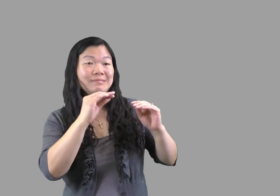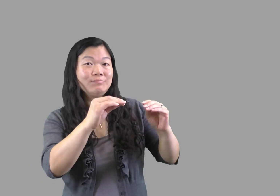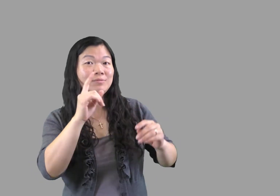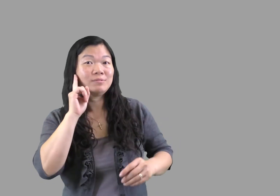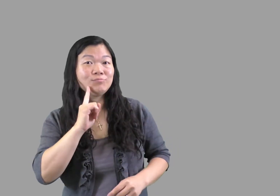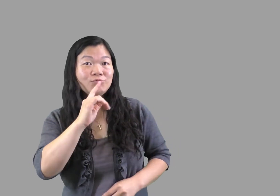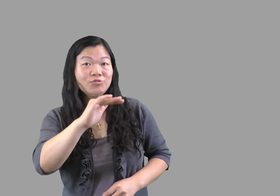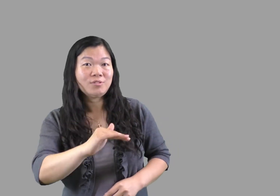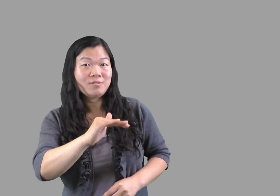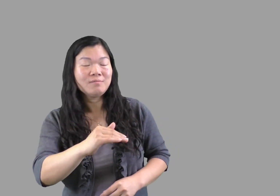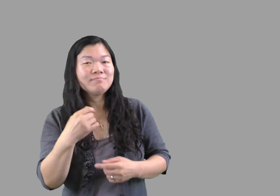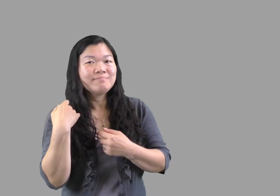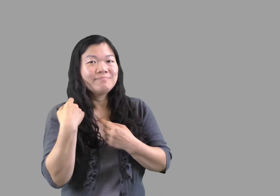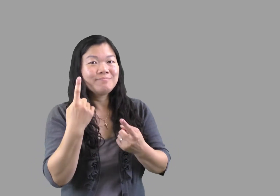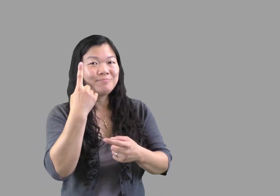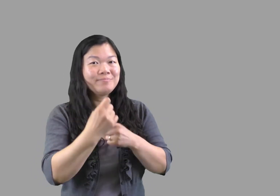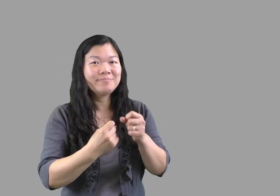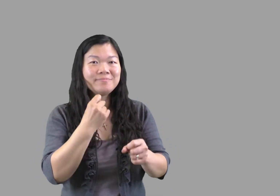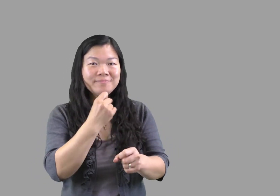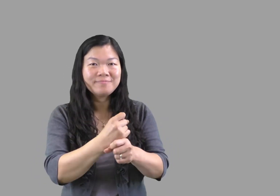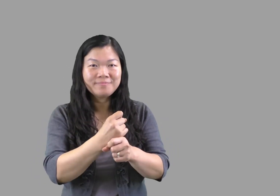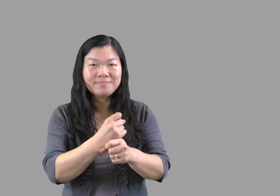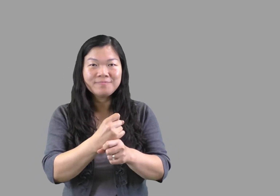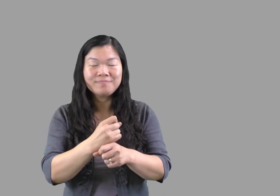Also, for the past year I have been teaching a deaf child